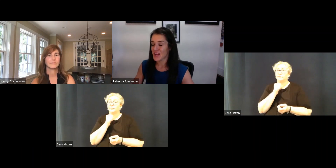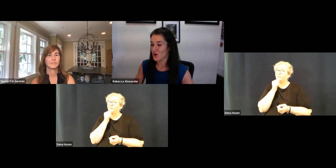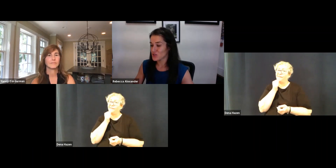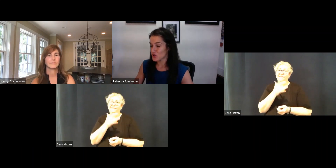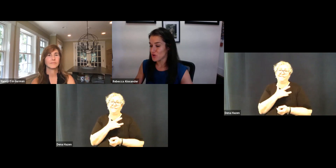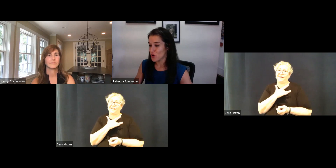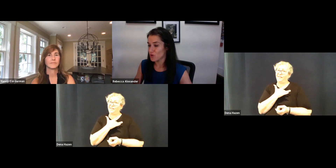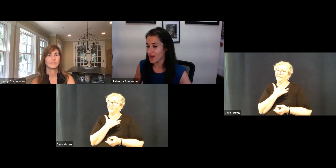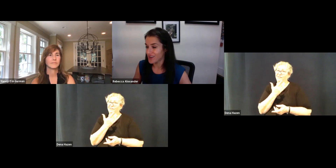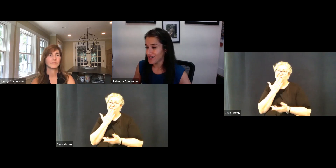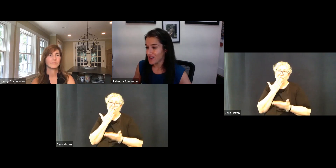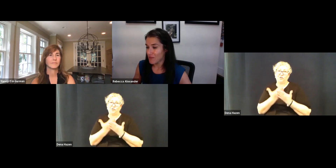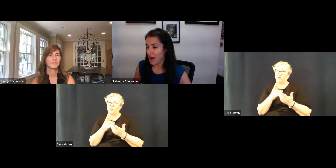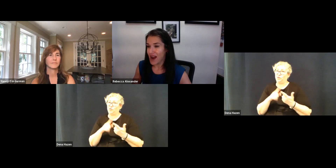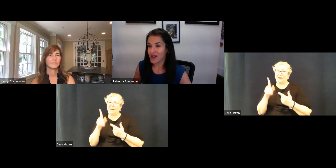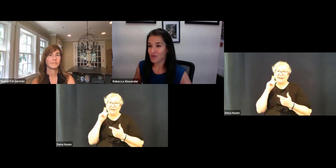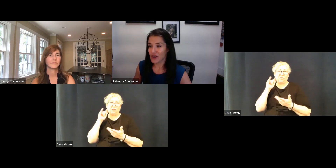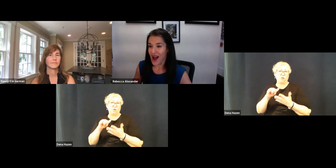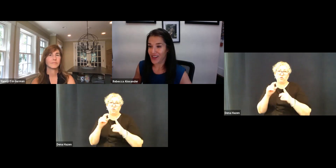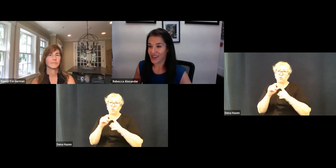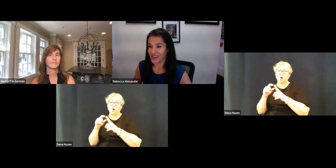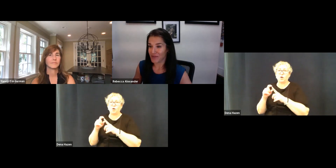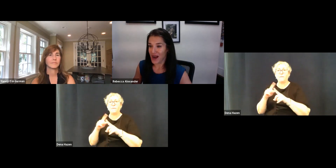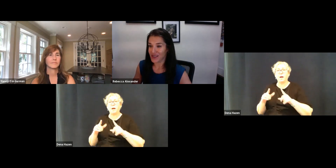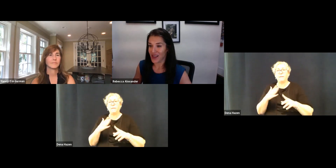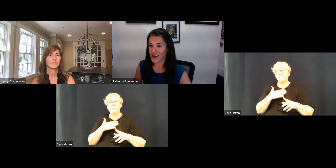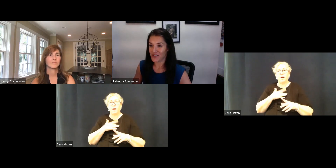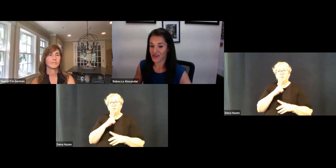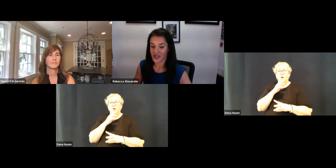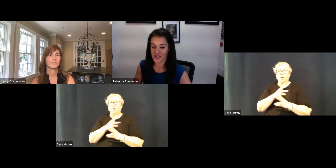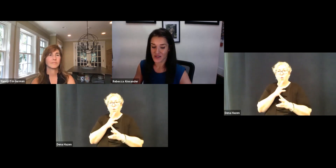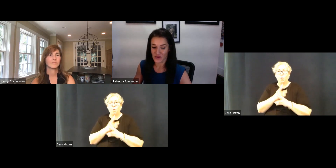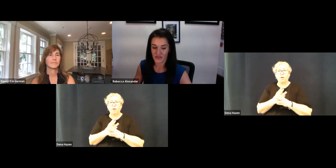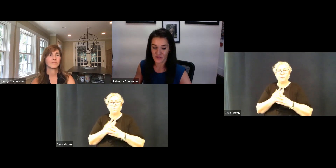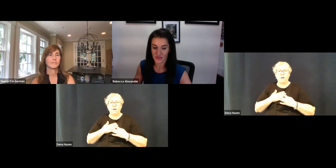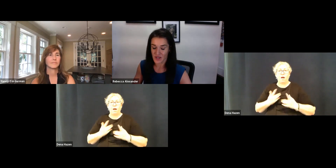But I also know that my reality in my life is sort of--